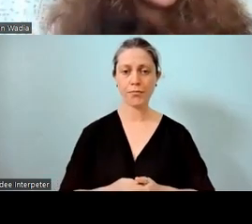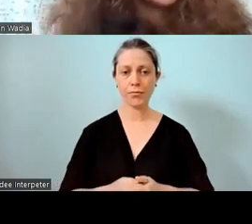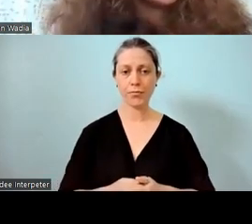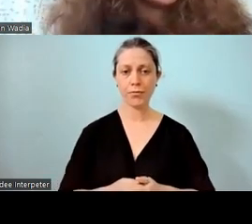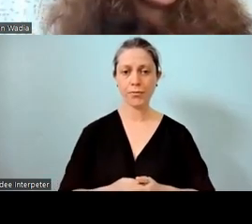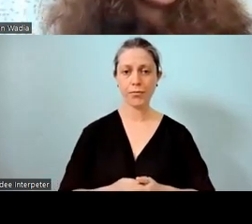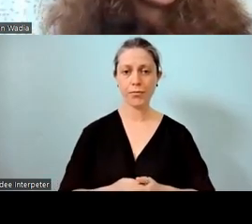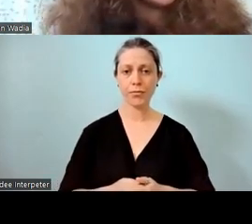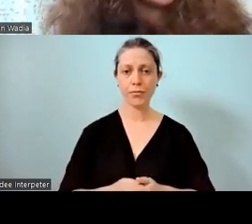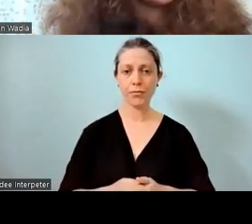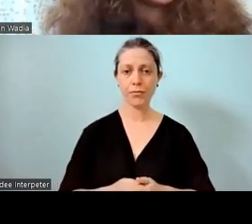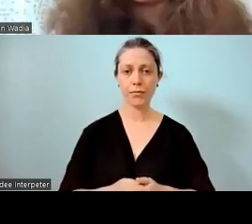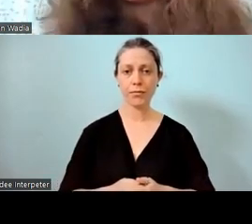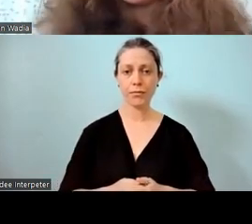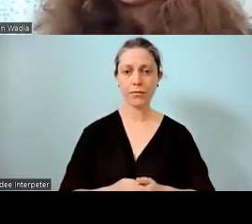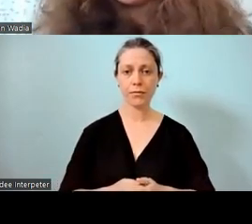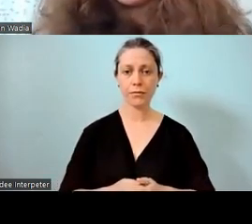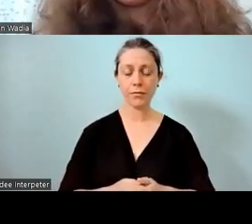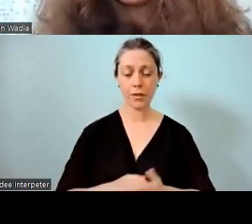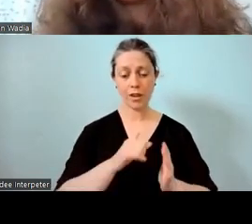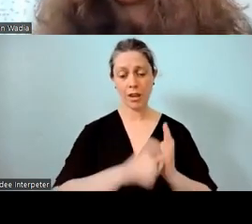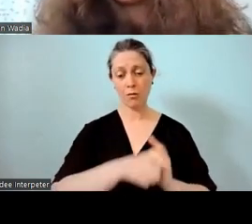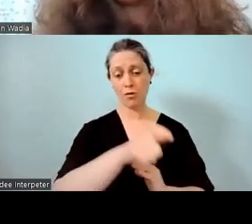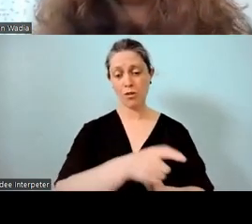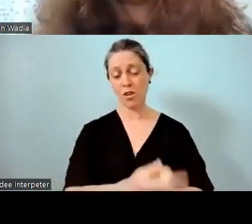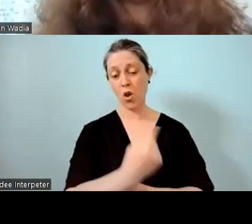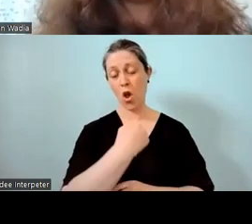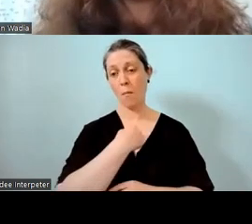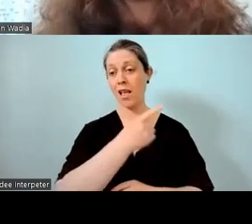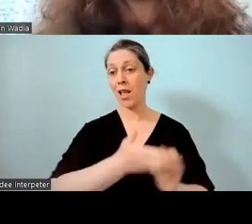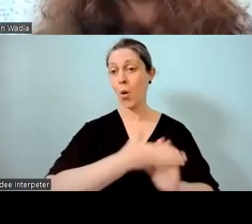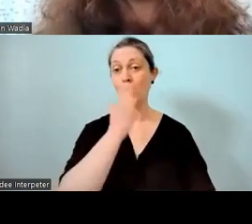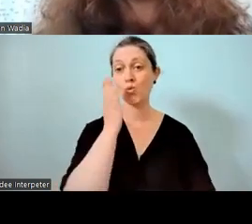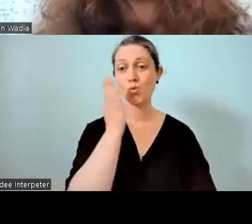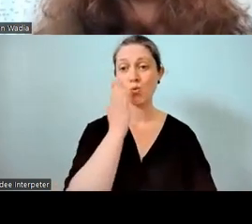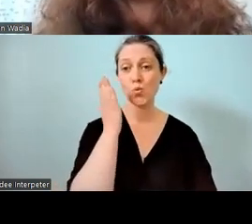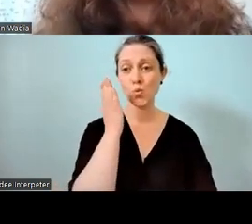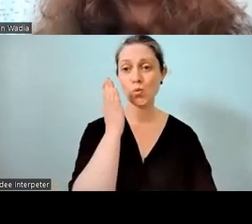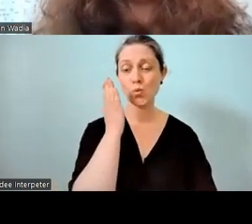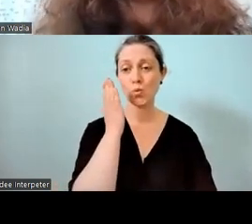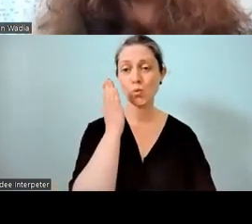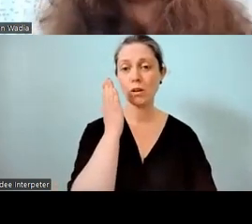And you know, he said that he went to school in the primary sort of, you know, years